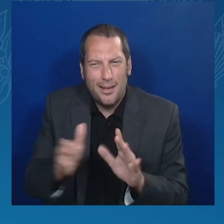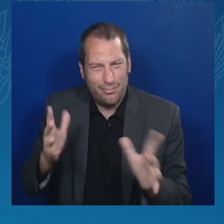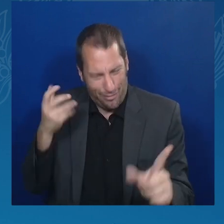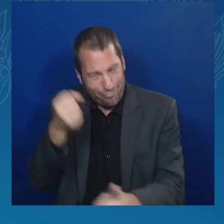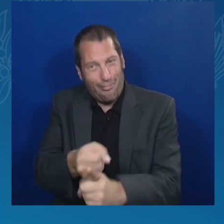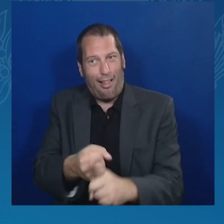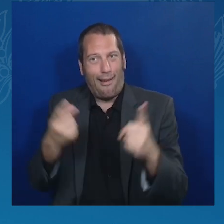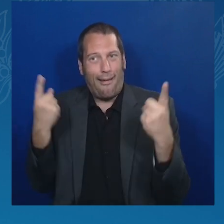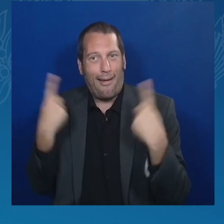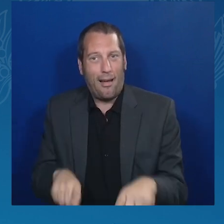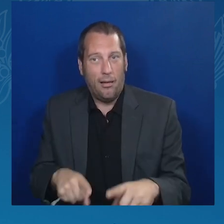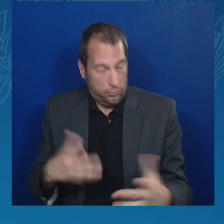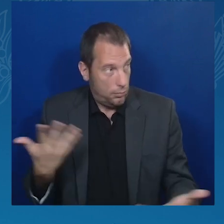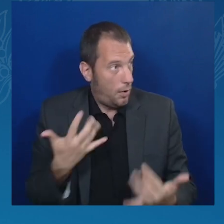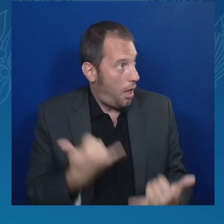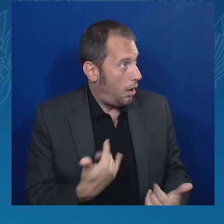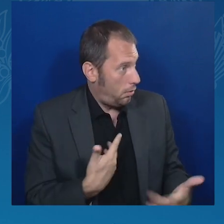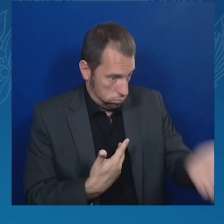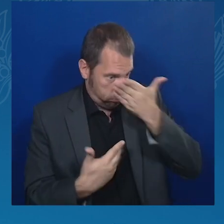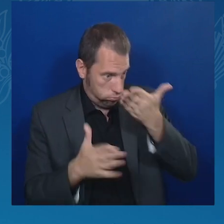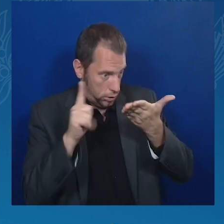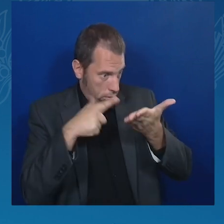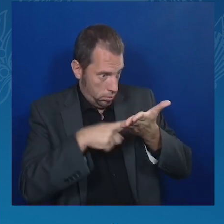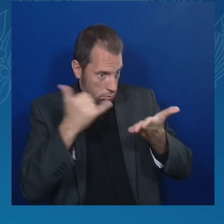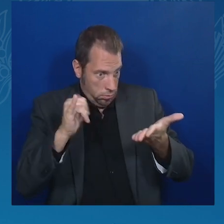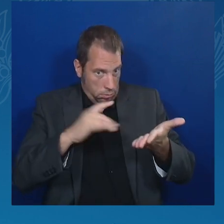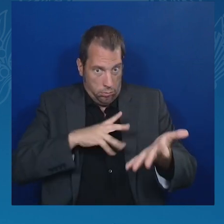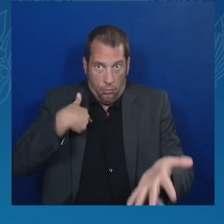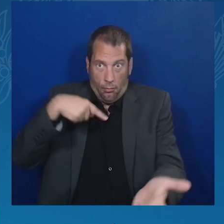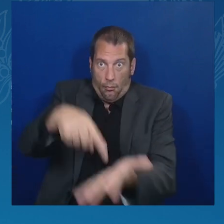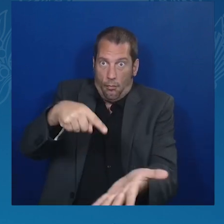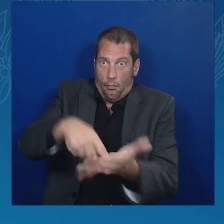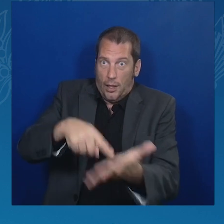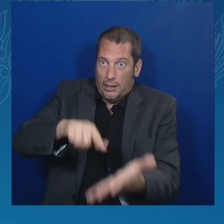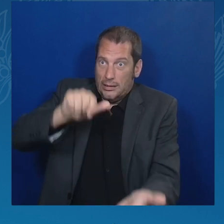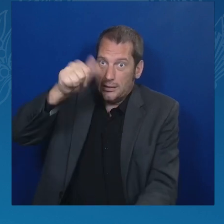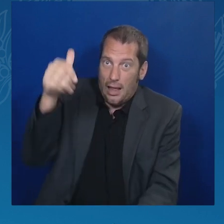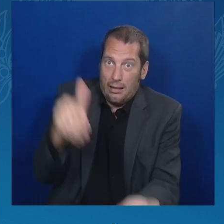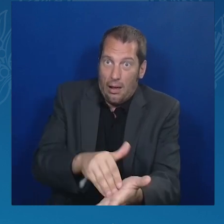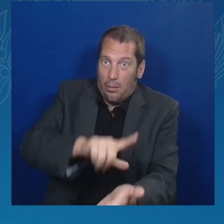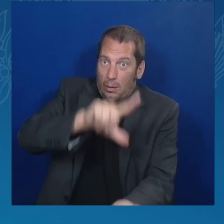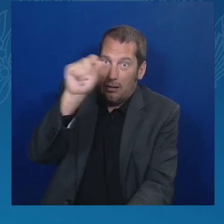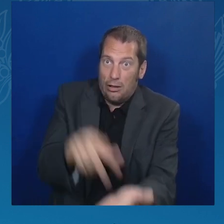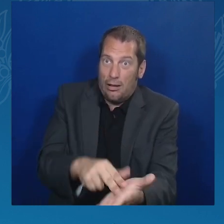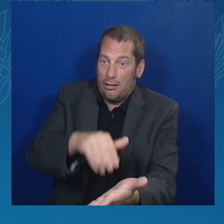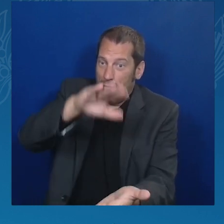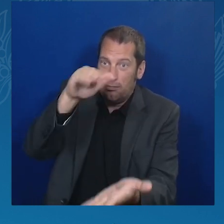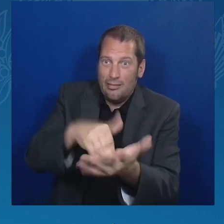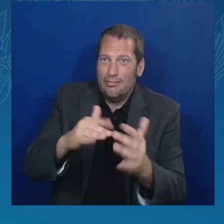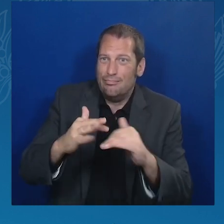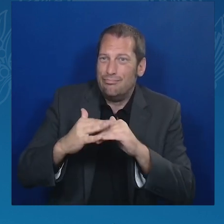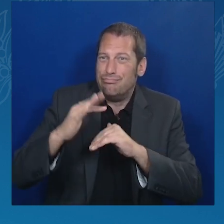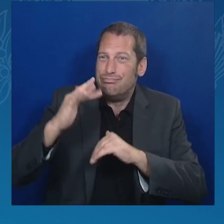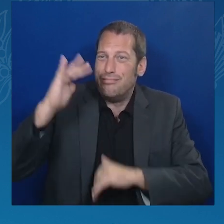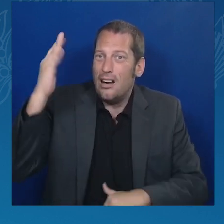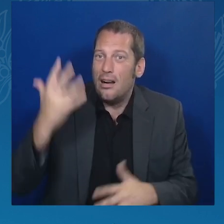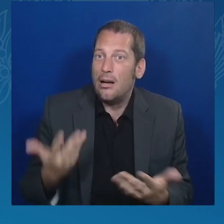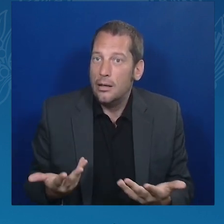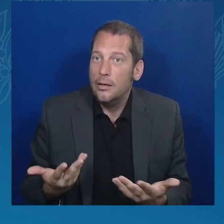And the way it has been working is it can count against somebody's credit score. Well, your credit score is supposed to be a measure of whether you are financially responsible.